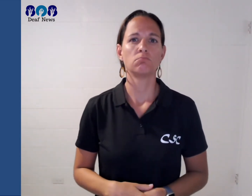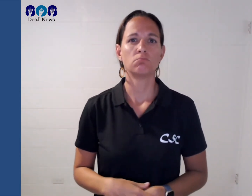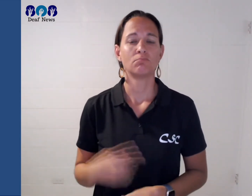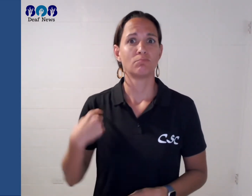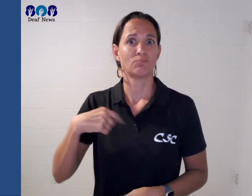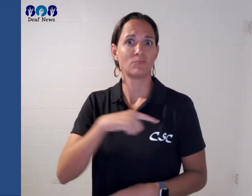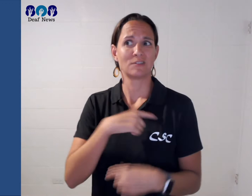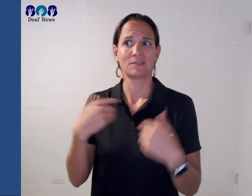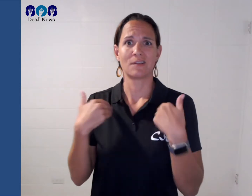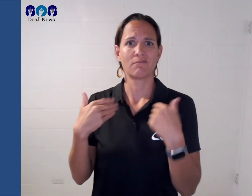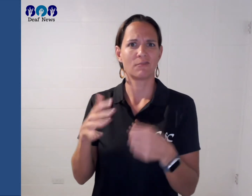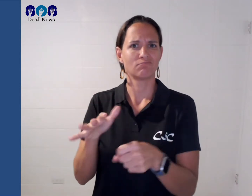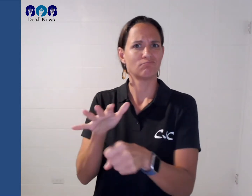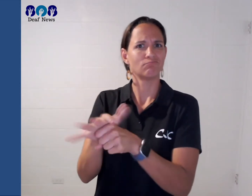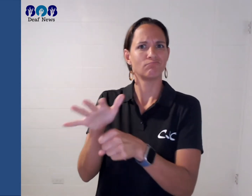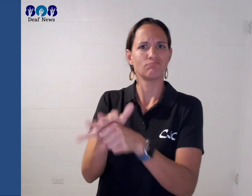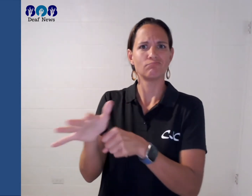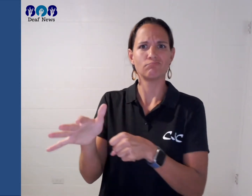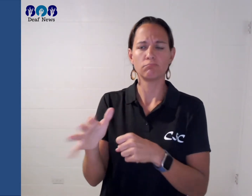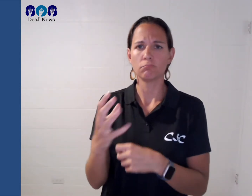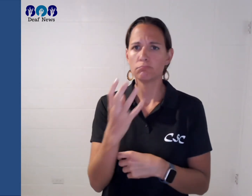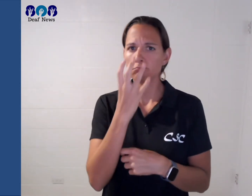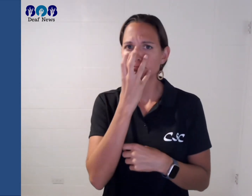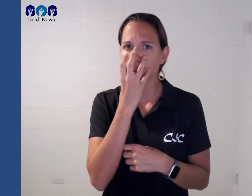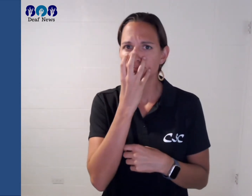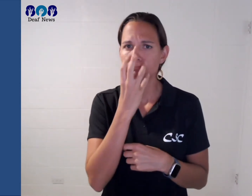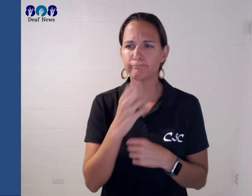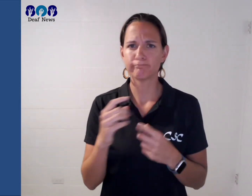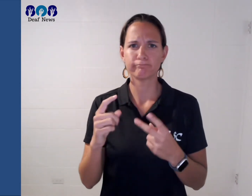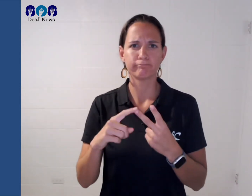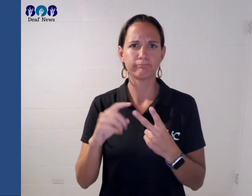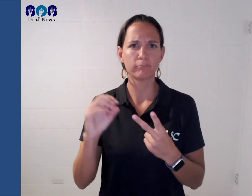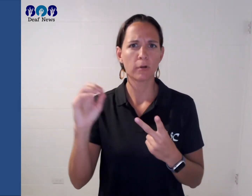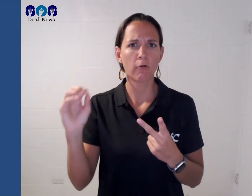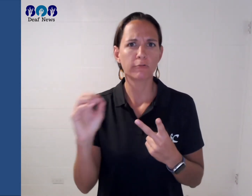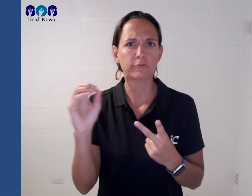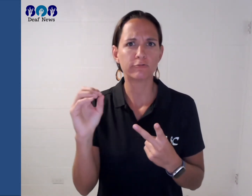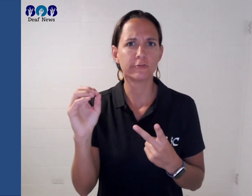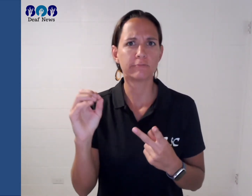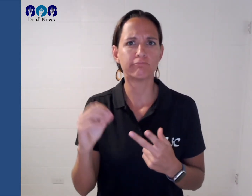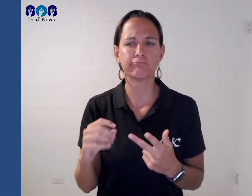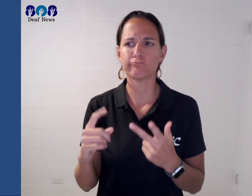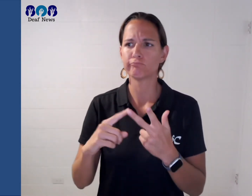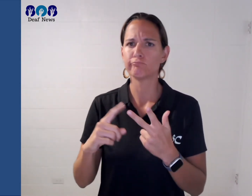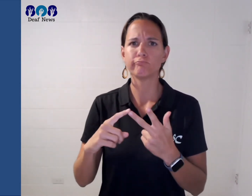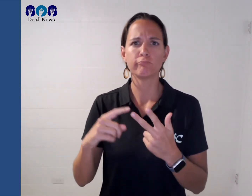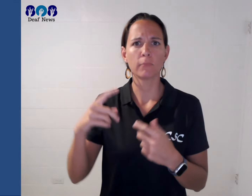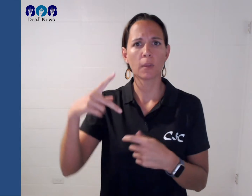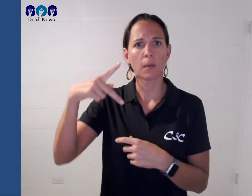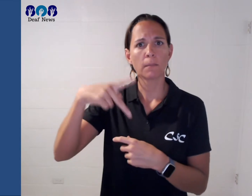We continue to be optimistic. We have plenty of ventilators, oxygen,